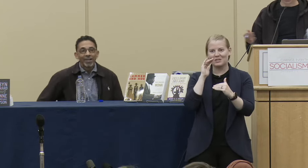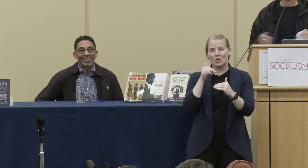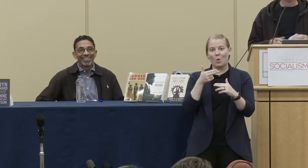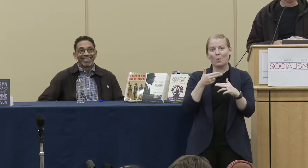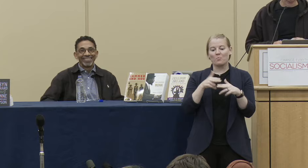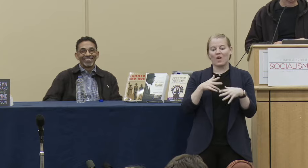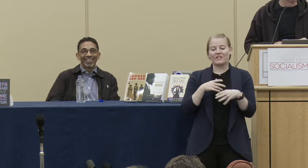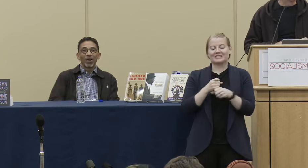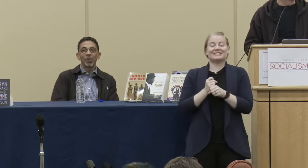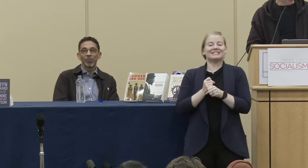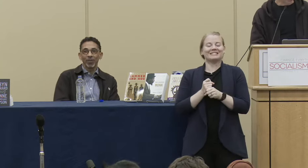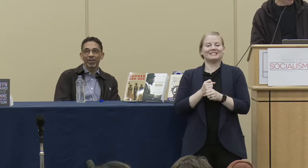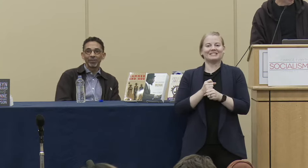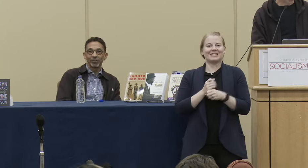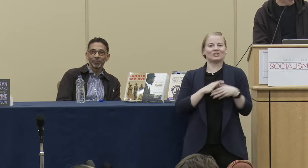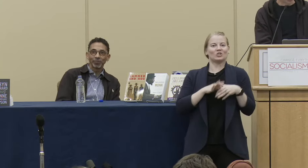three-minute limit, but, you know , brevity is the soul of